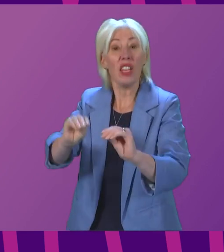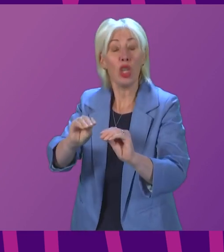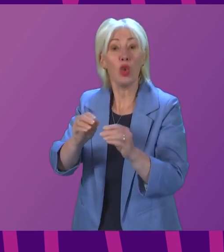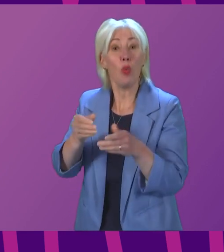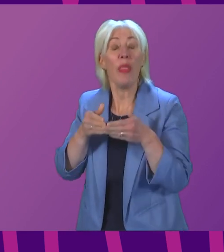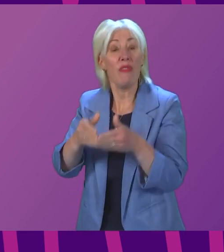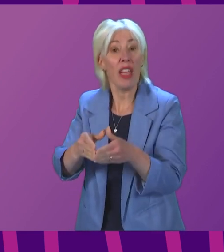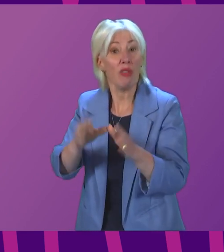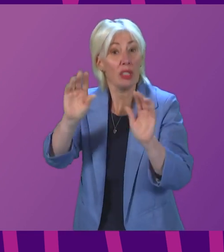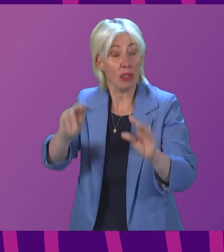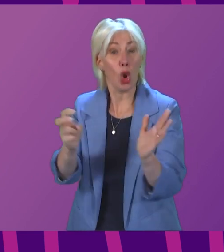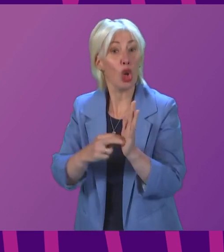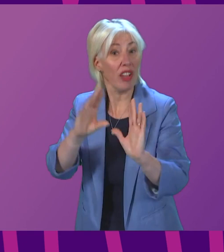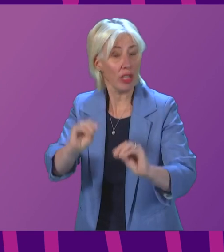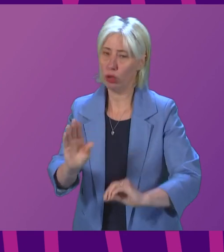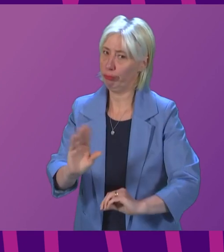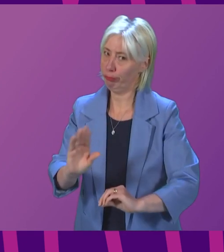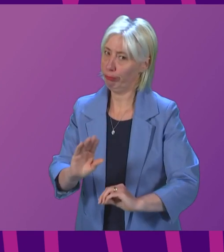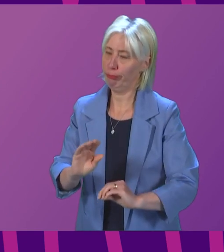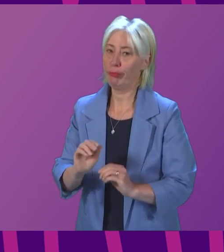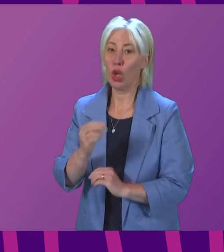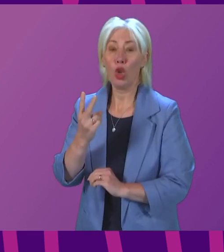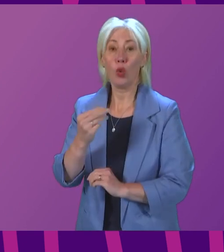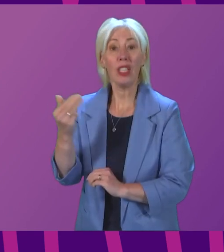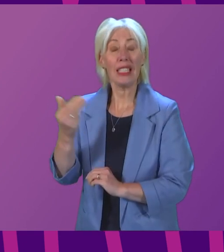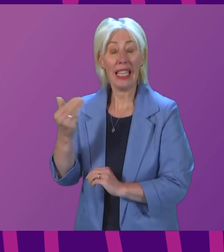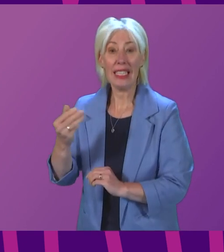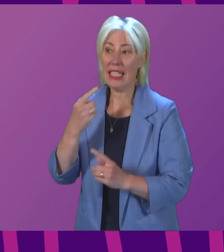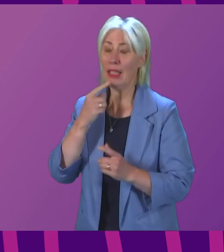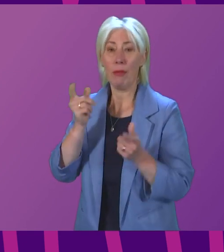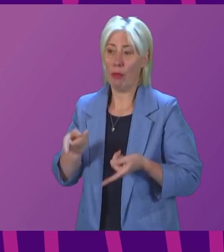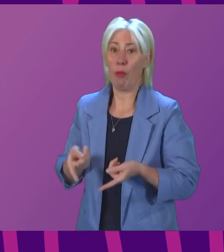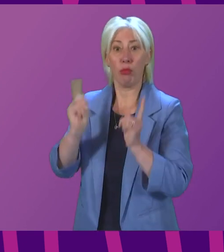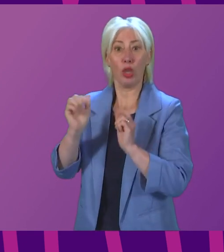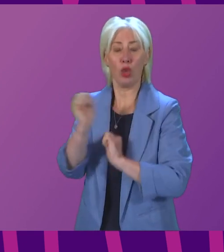In August 2019, Tim Hair was appointed as turnaround director at the yard.